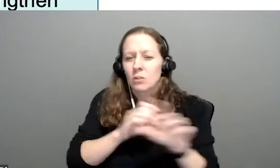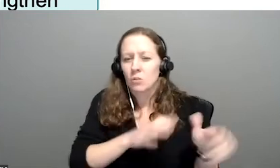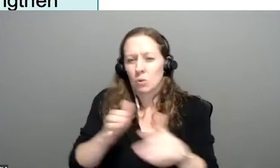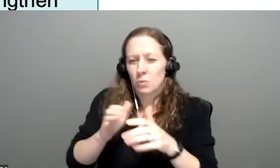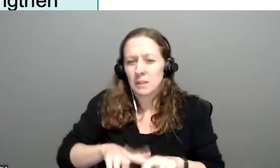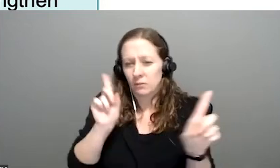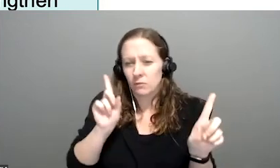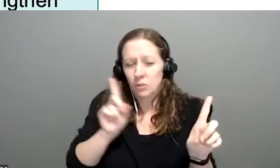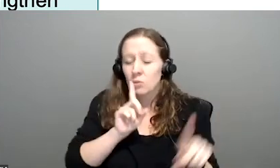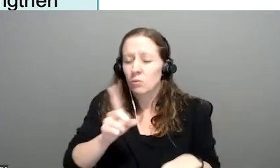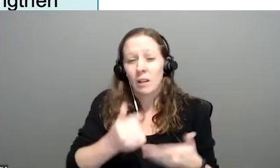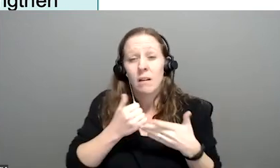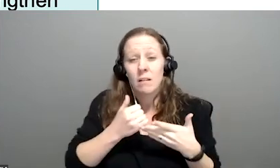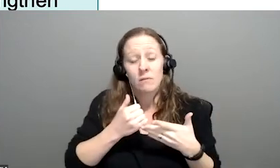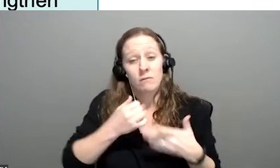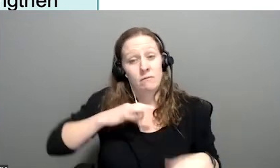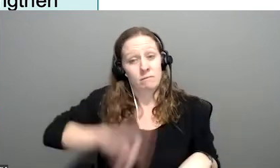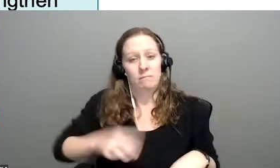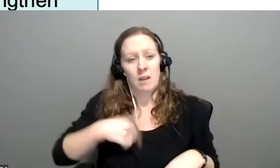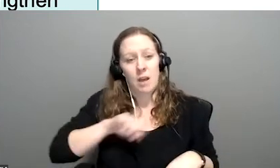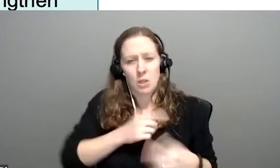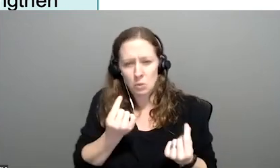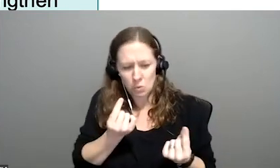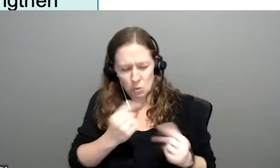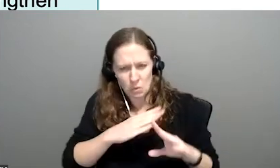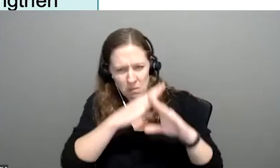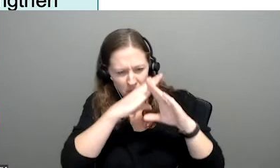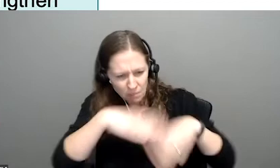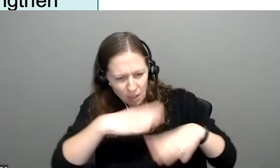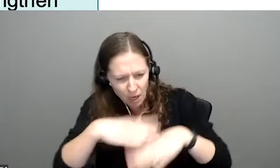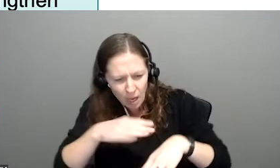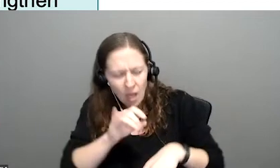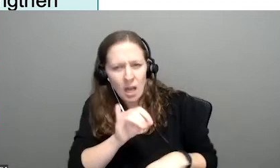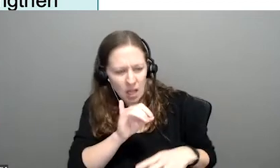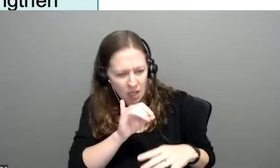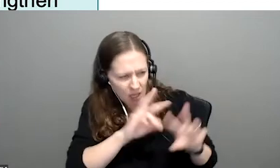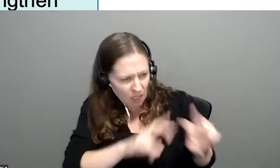to better understand them, so that we can better respond to them to our greatest capacity in our